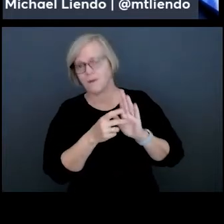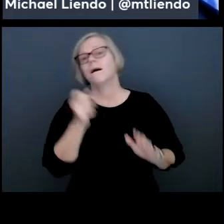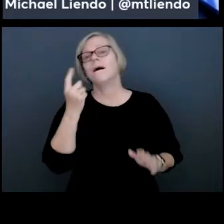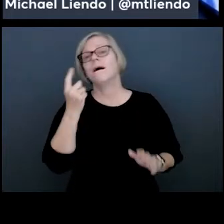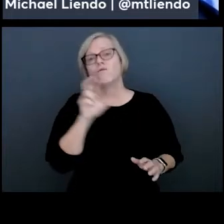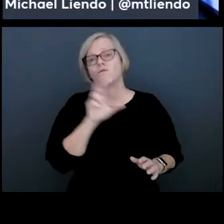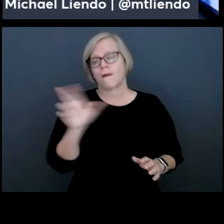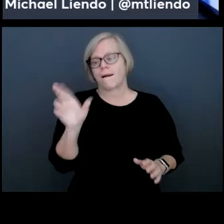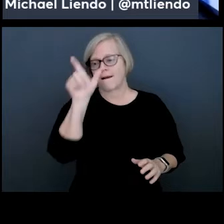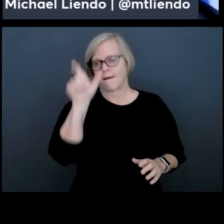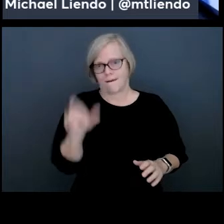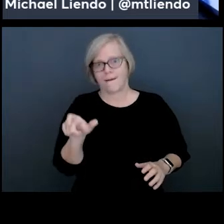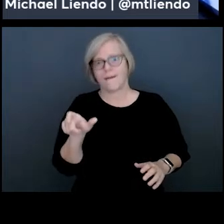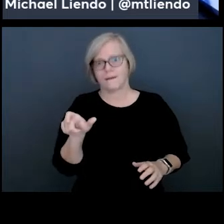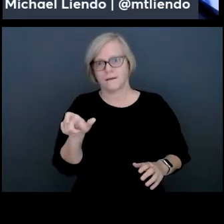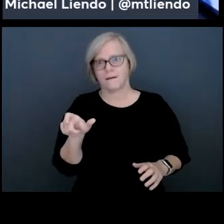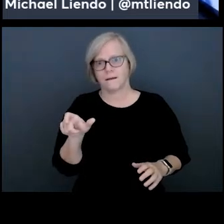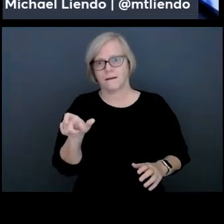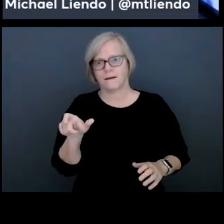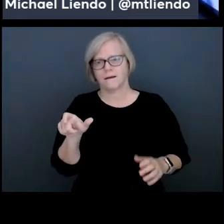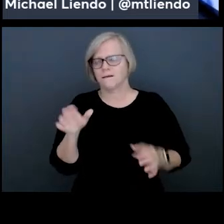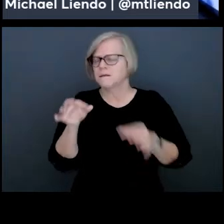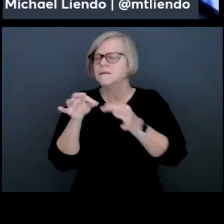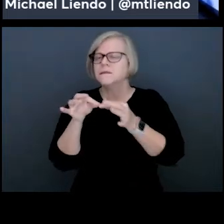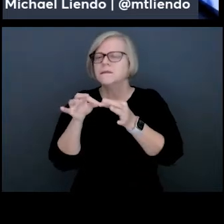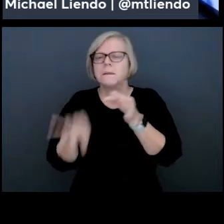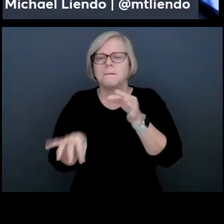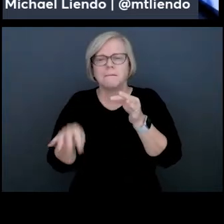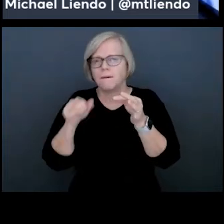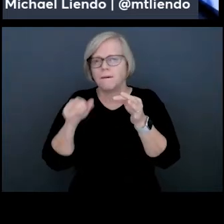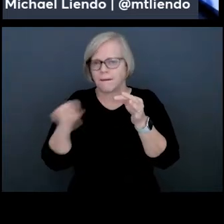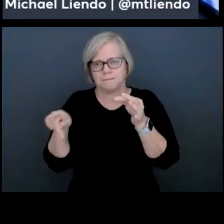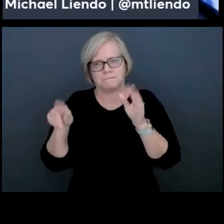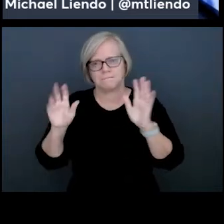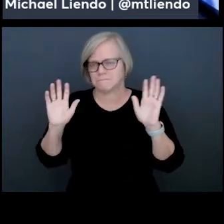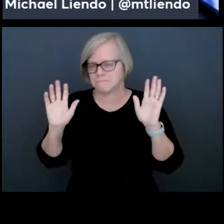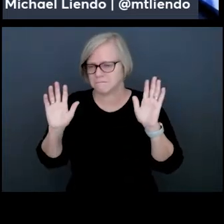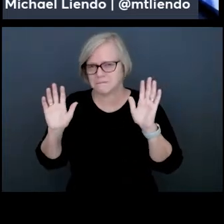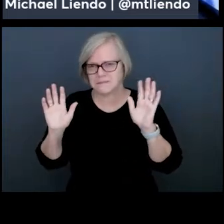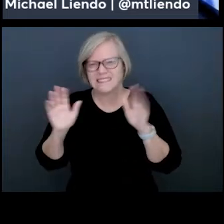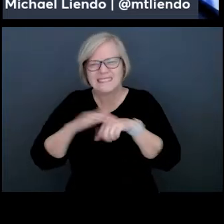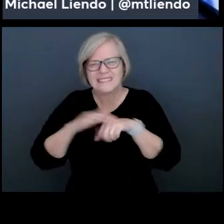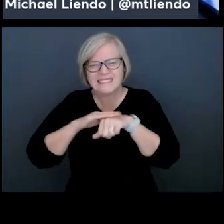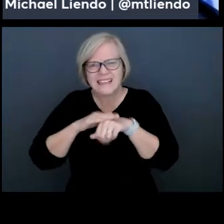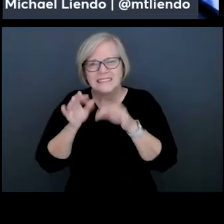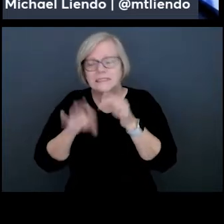you have a very simple application where you have the ability to sign in and sign out.